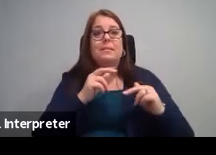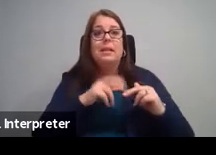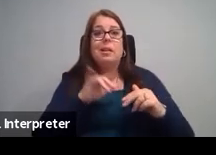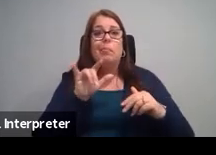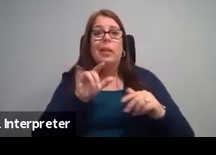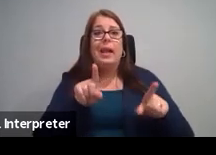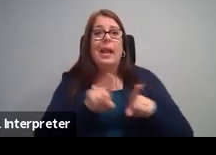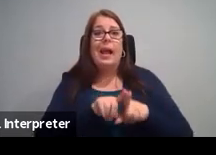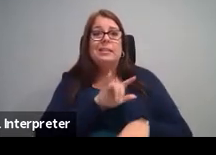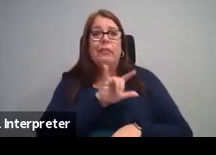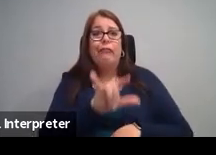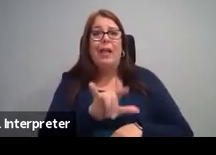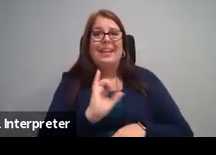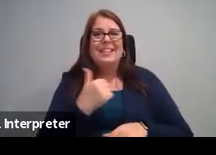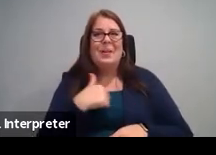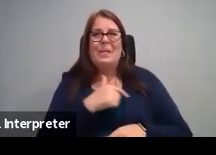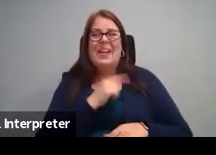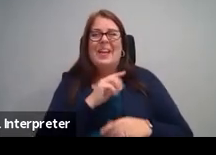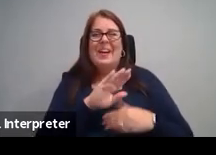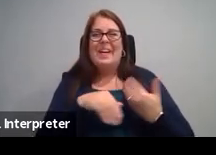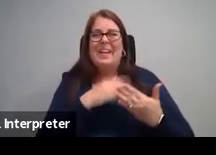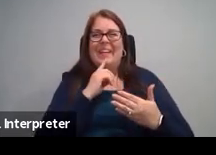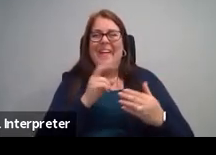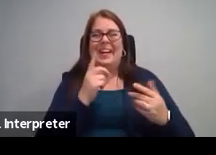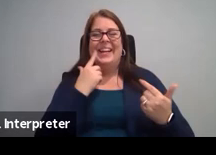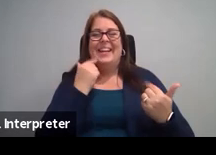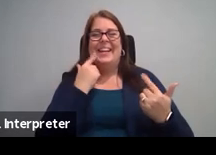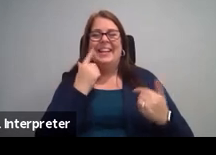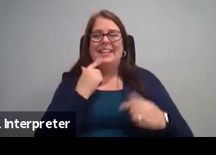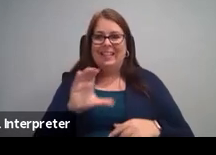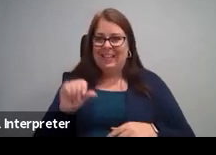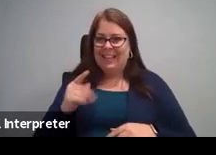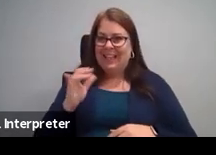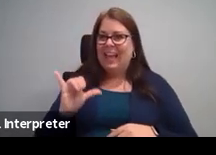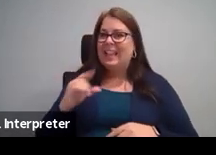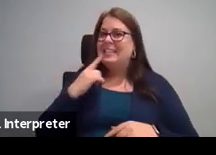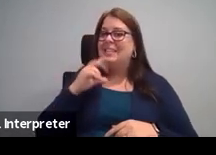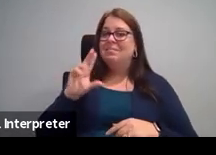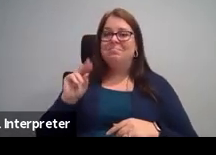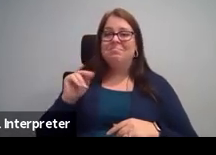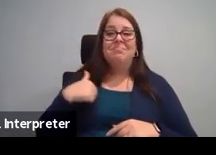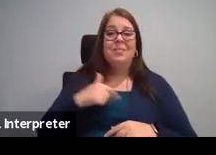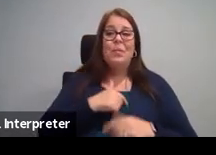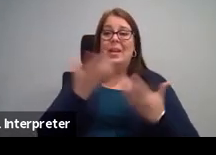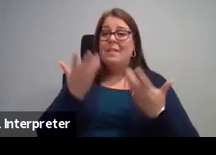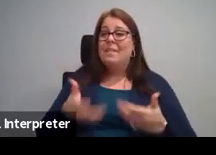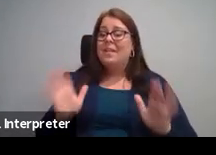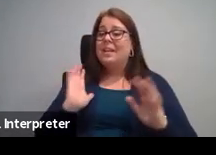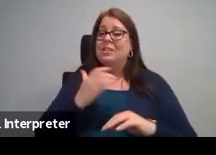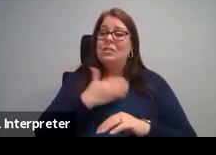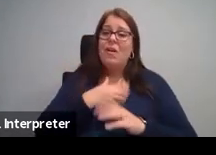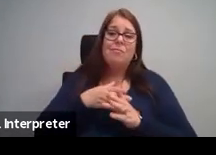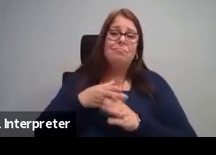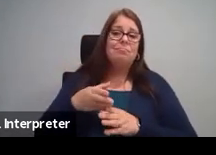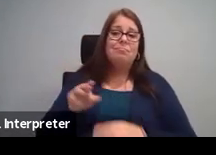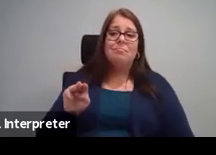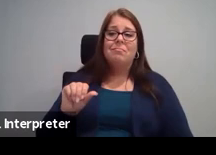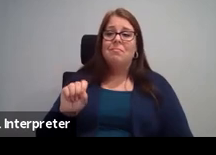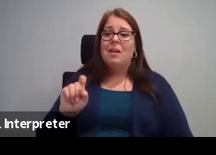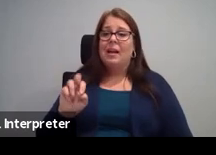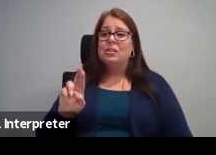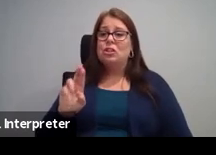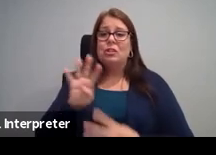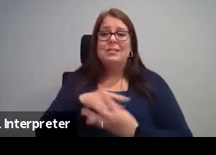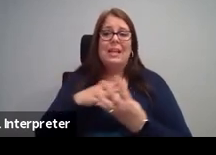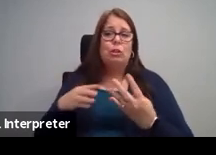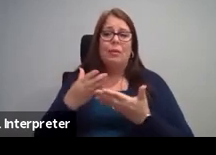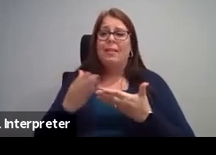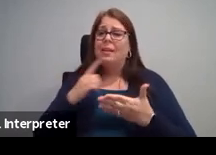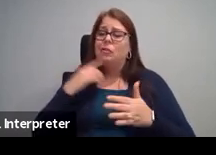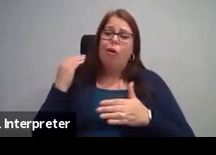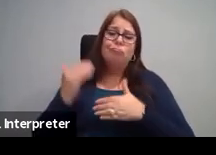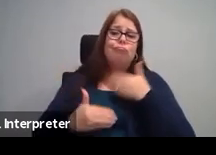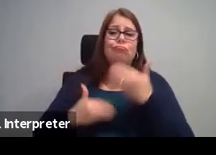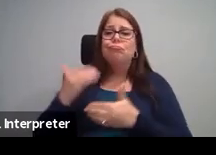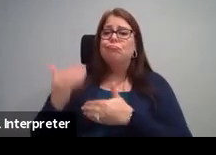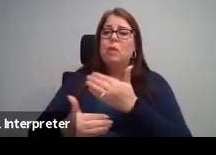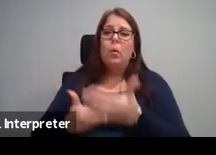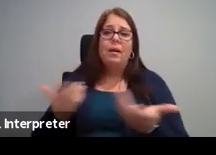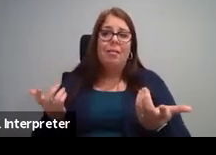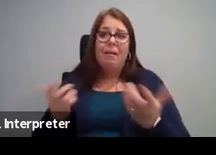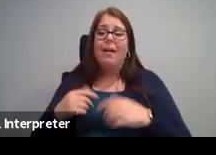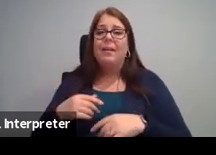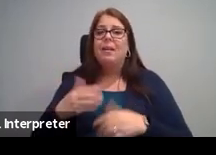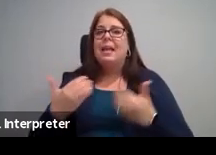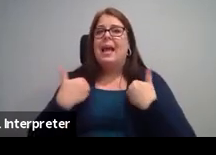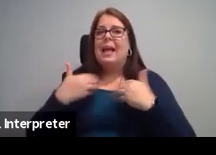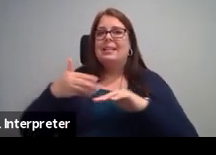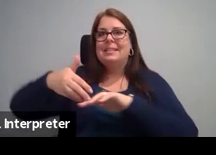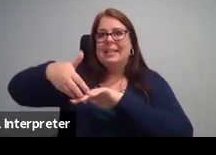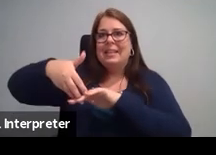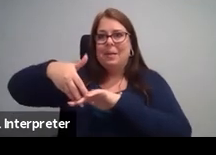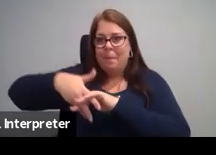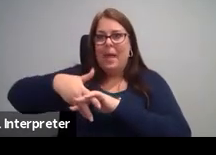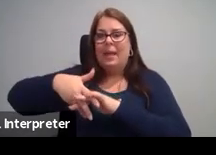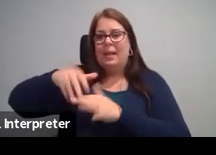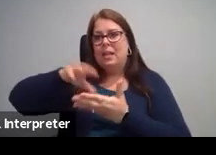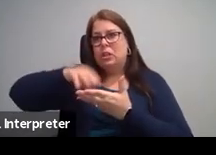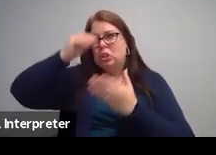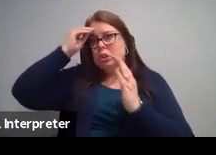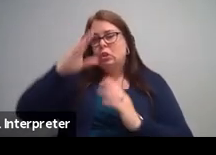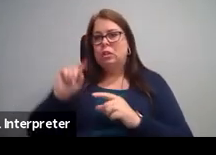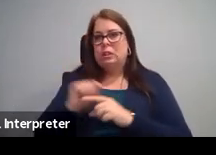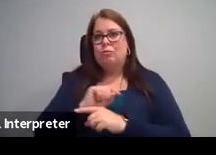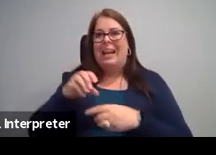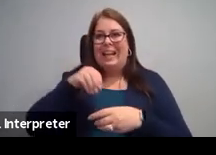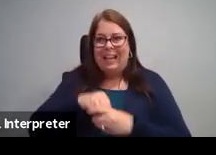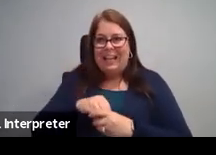Cathy Reznicek: Yeah, no, no. The classes we got our master scheduling done and things are rolling along. There's embedded student training within the Canvas course itself, but we haven't done any kind of parent training.